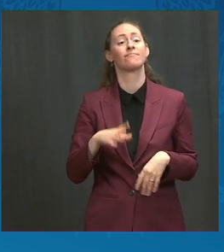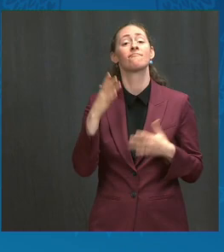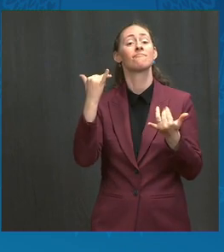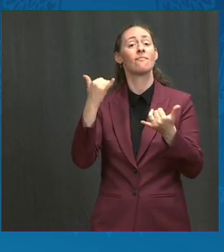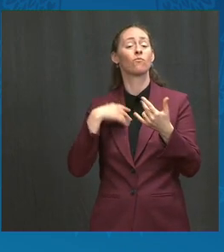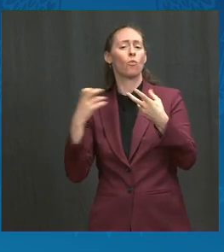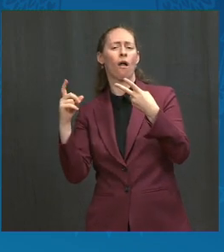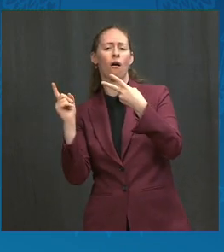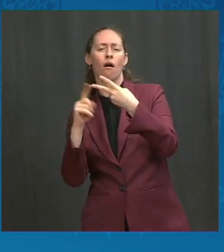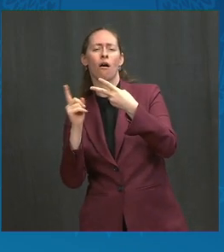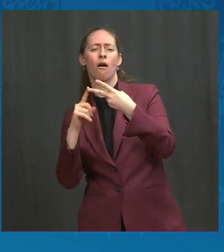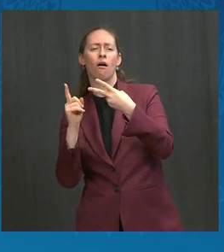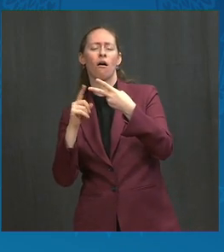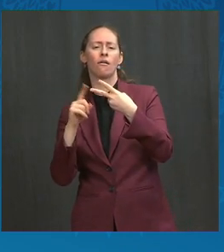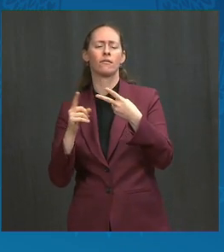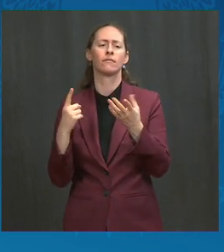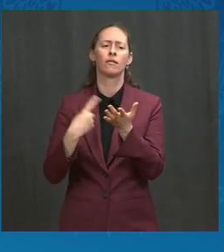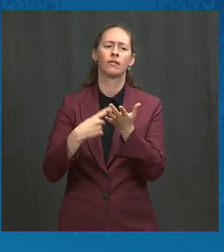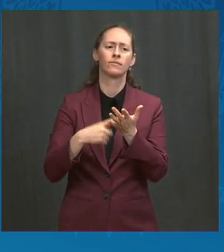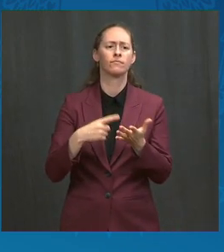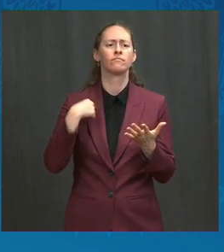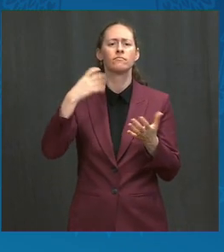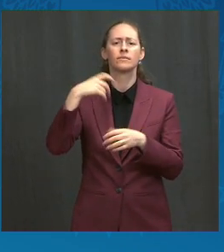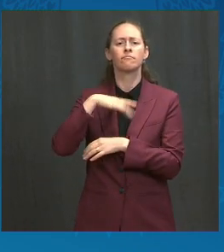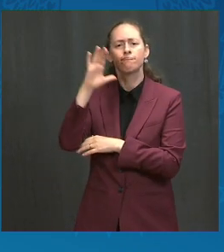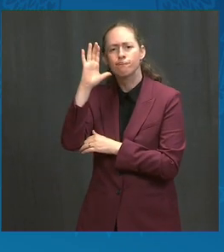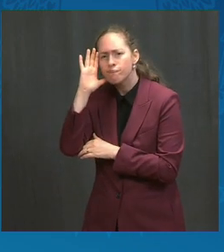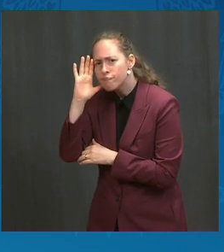Listen to those people who are not being heard.